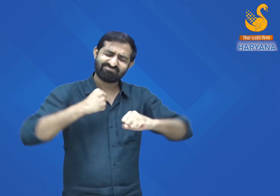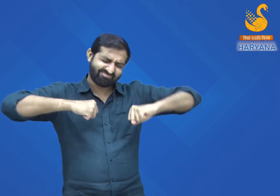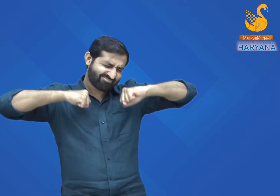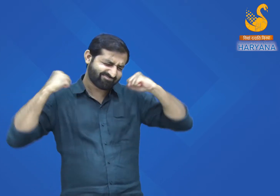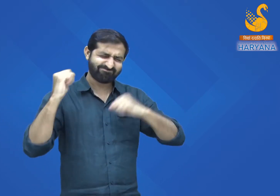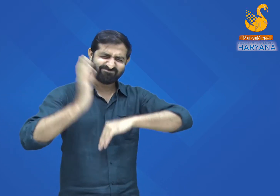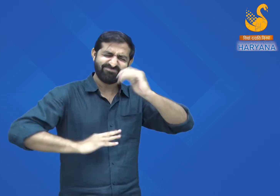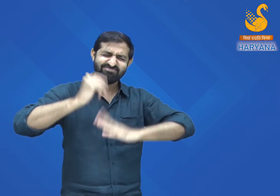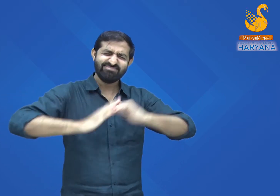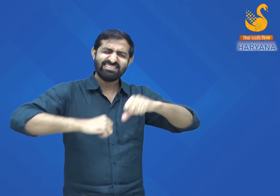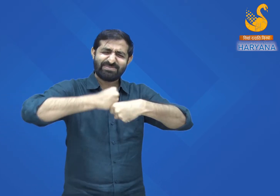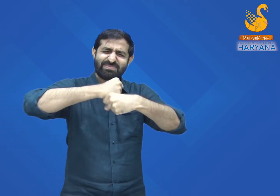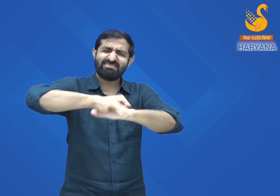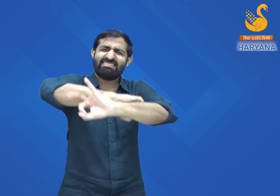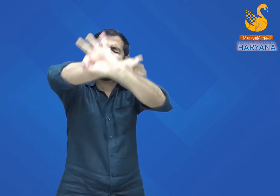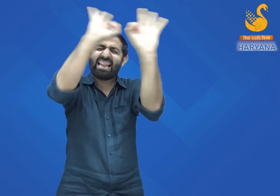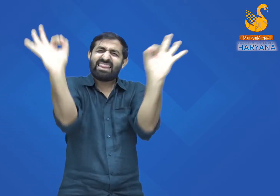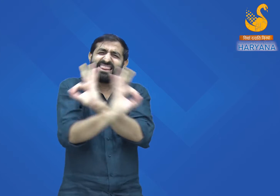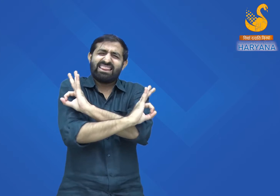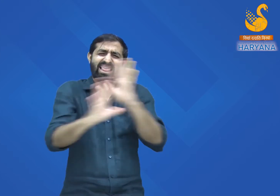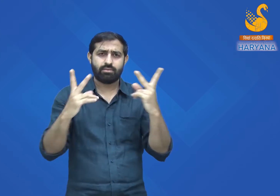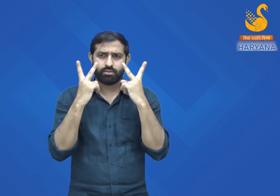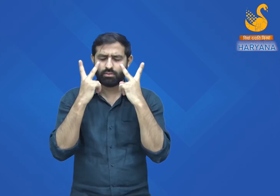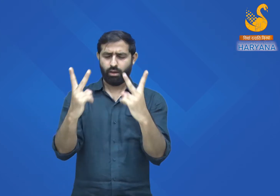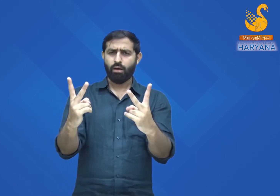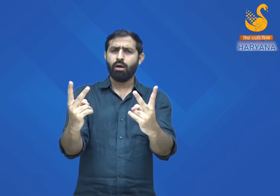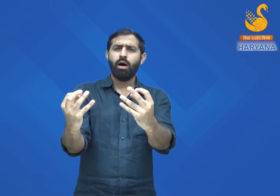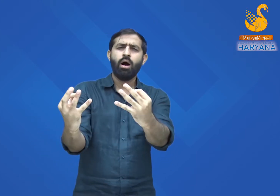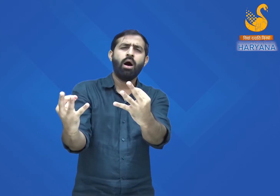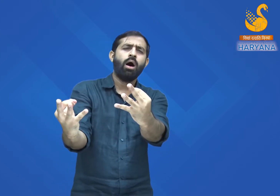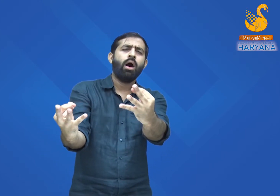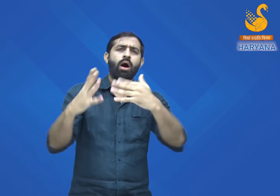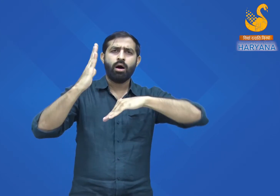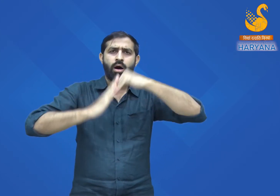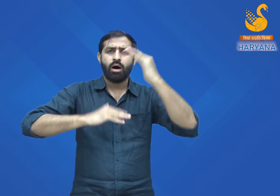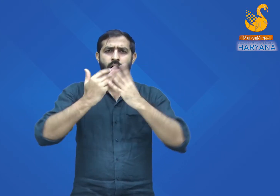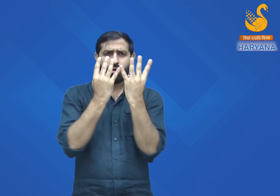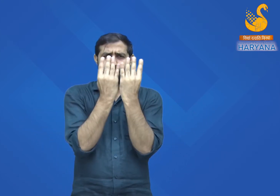and these monuments were built very beautifully with the hard work of all the workers.